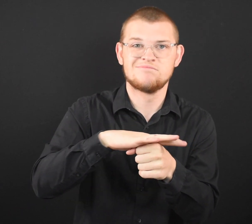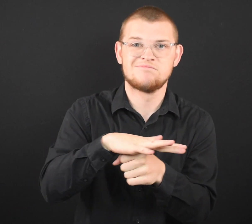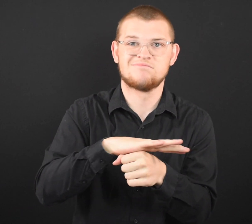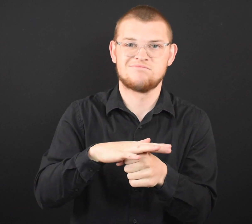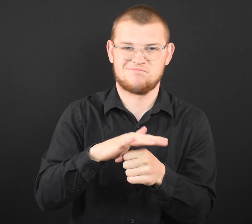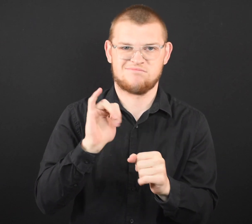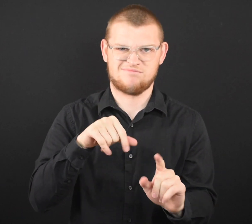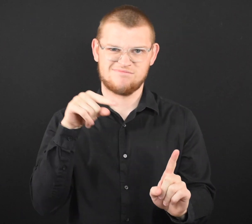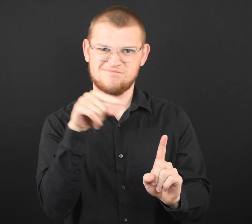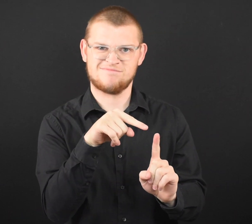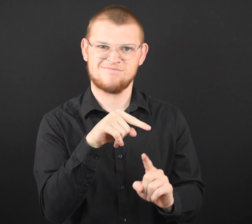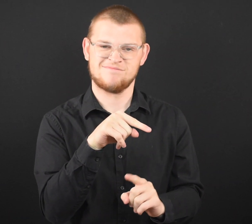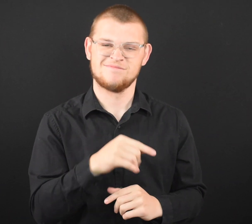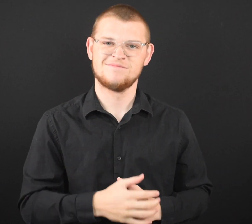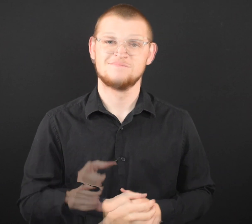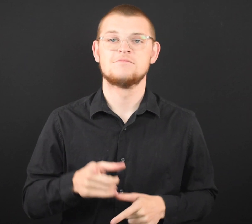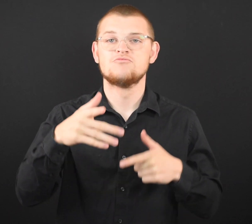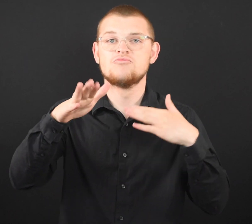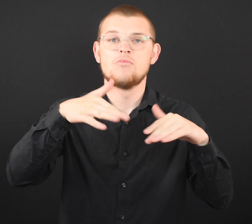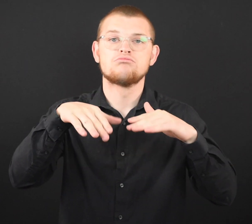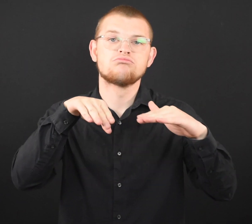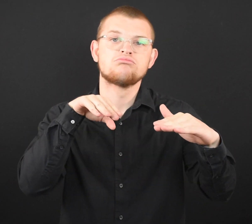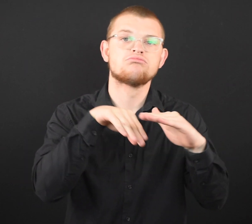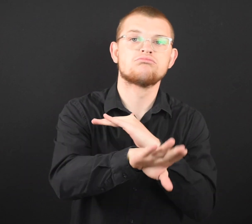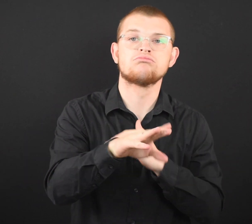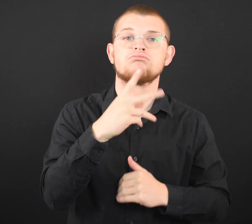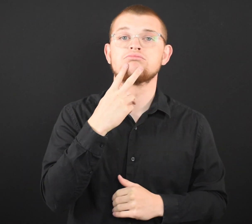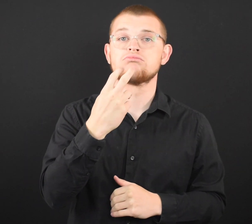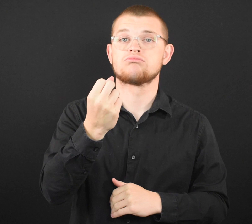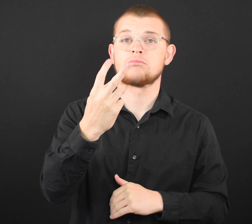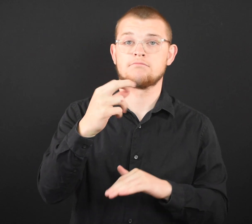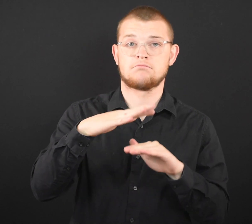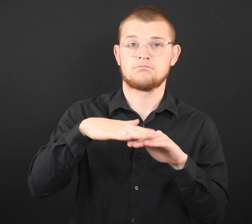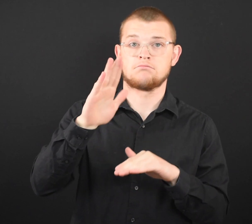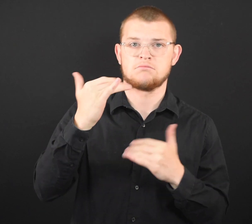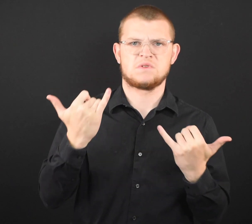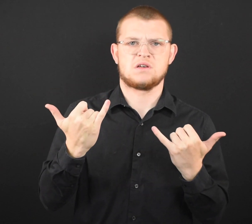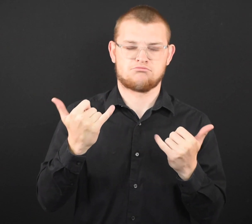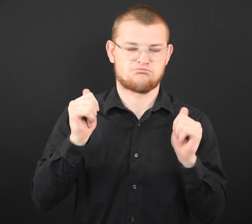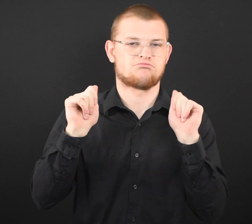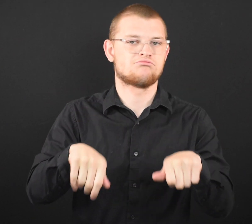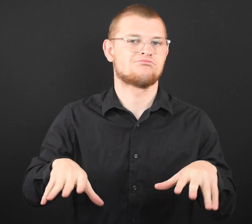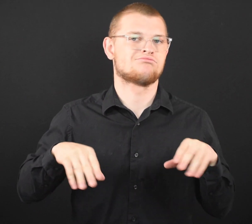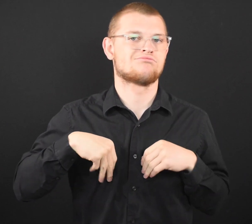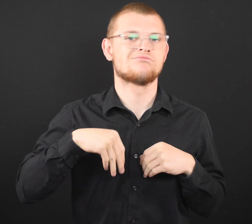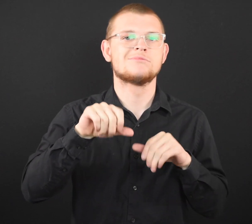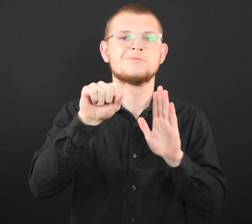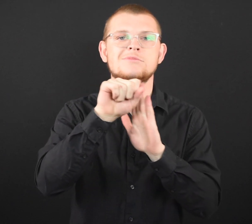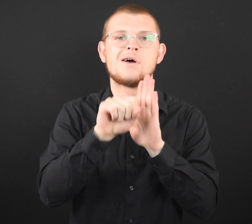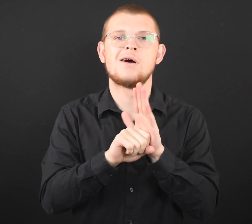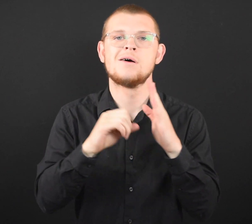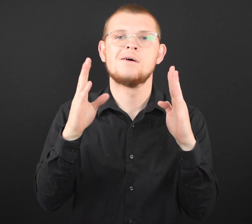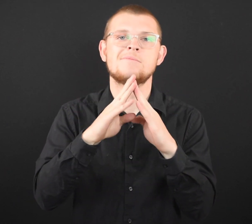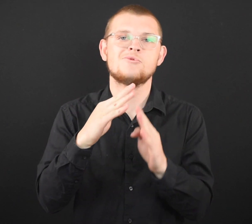■ Walk-ins for Minnesotans 12+ will be accepted at state community